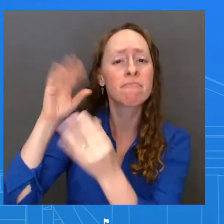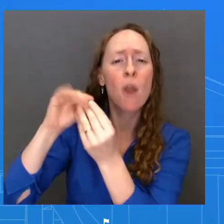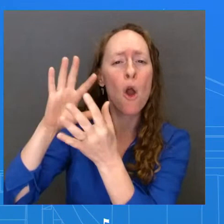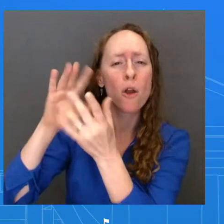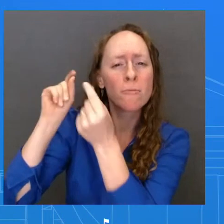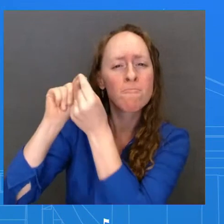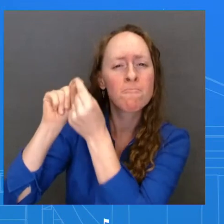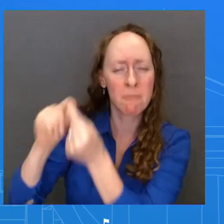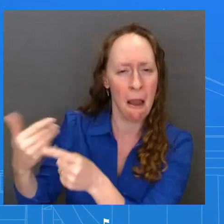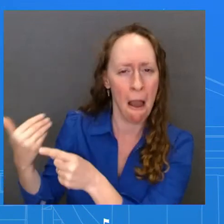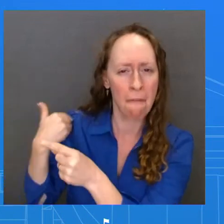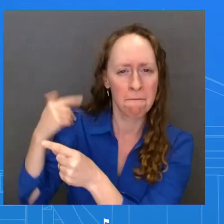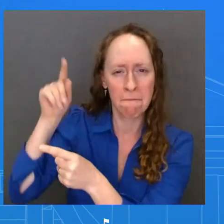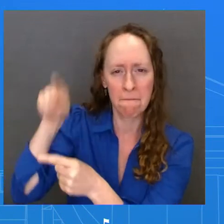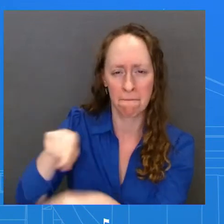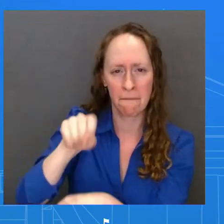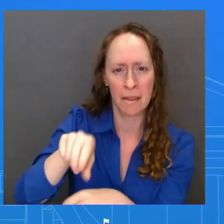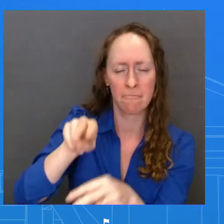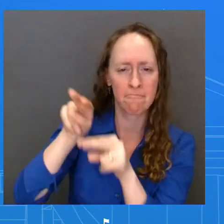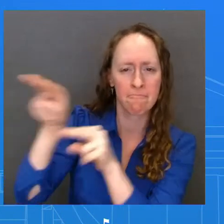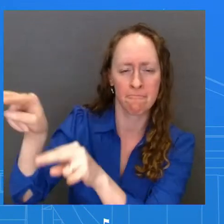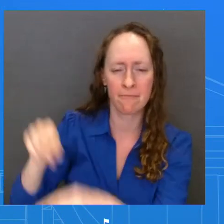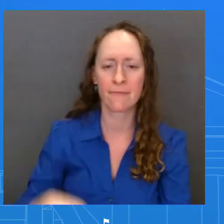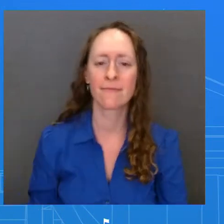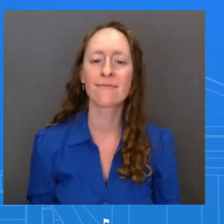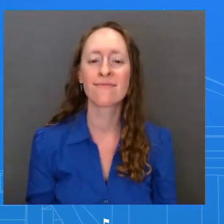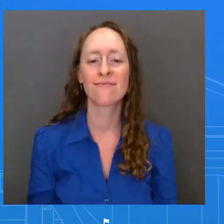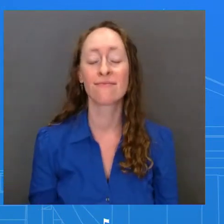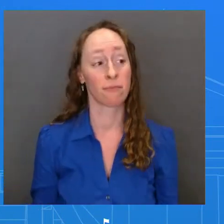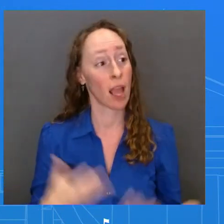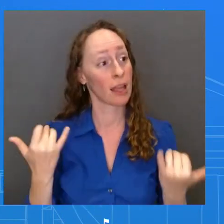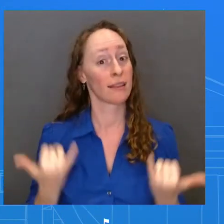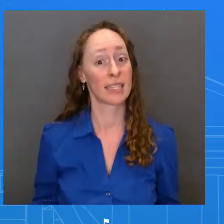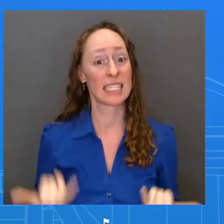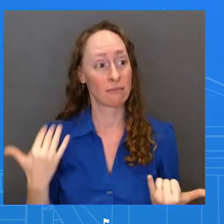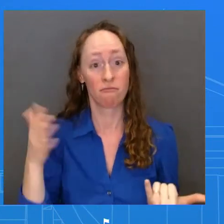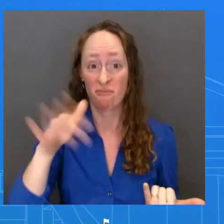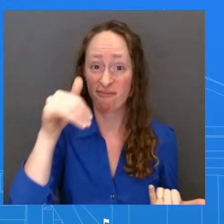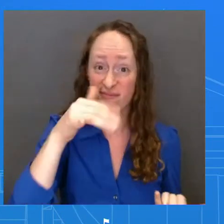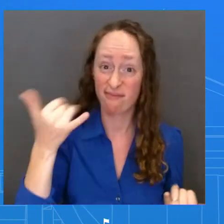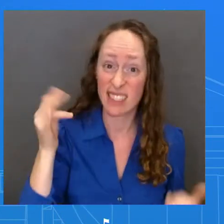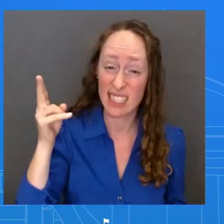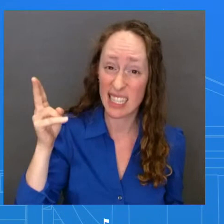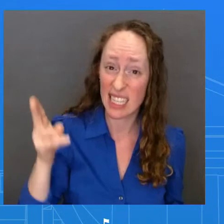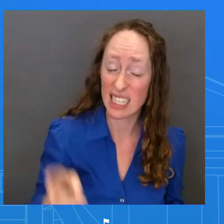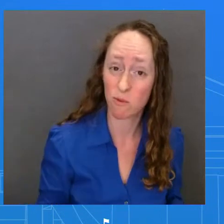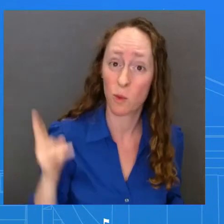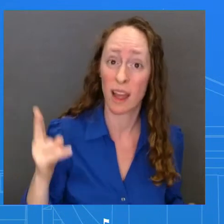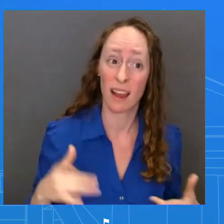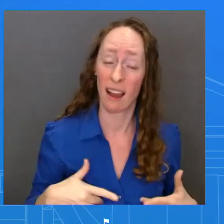It is a historic event, and it sets the conditions for a more peaceful and prosperous